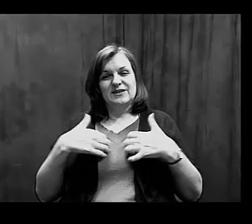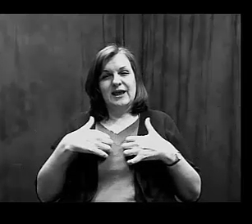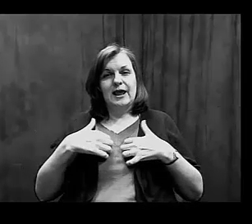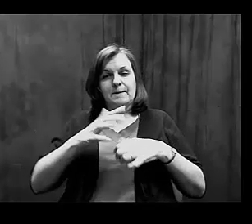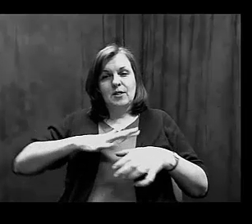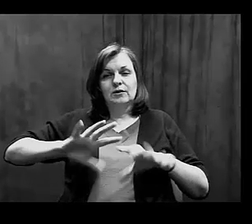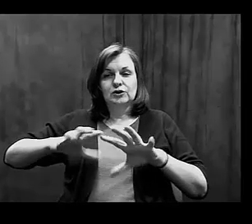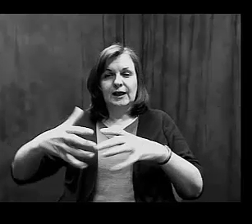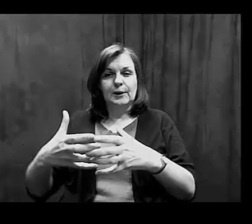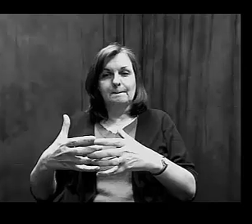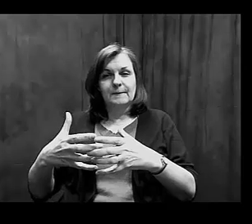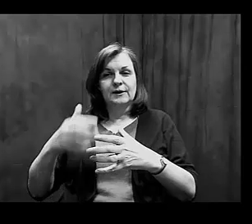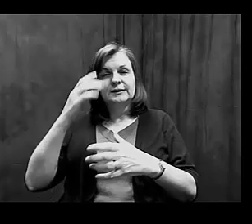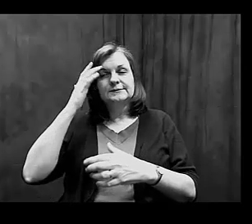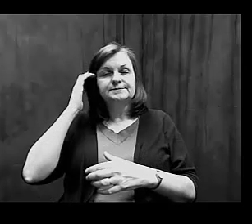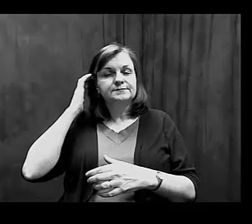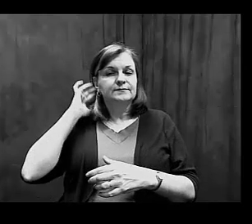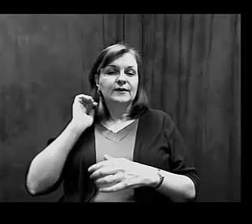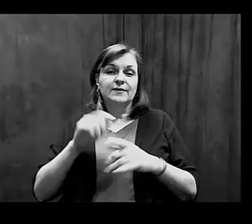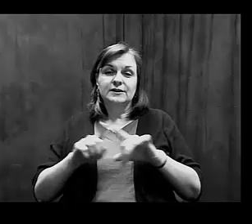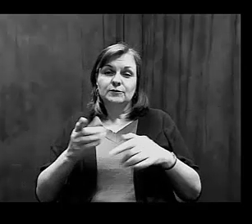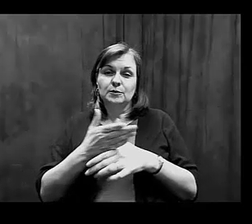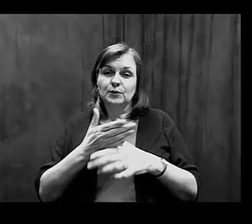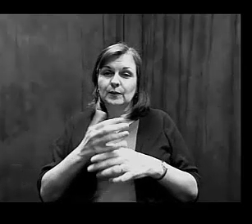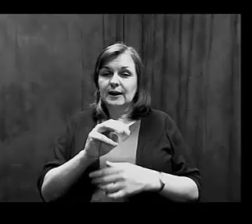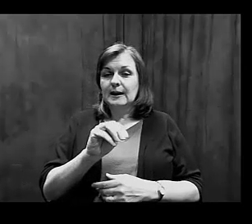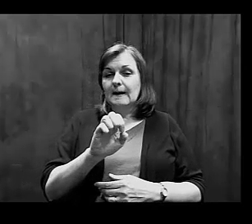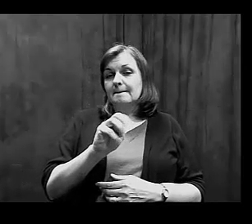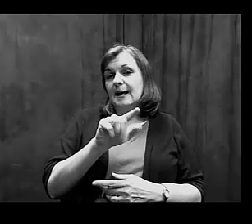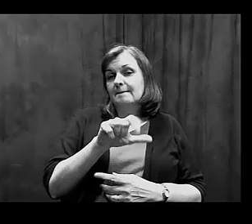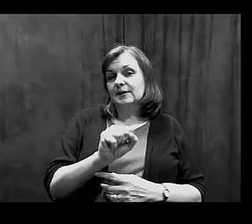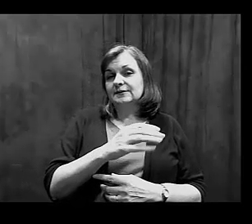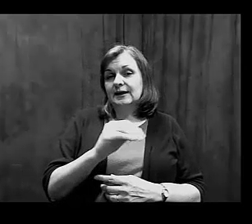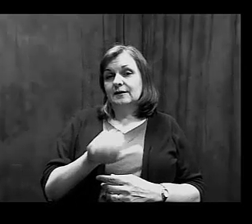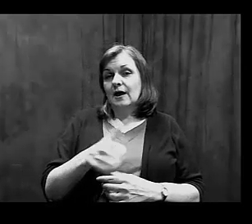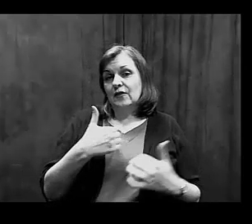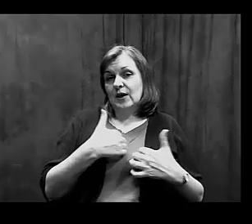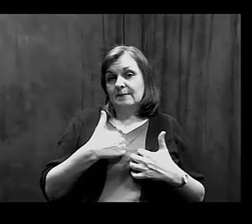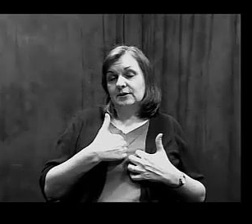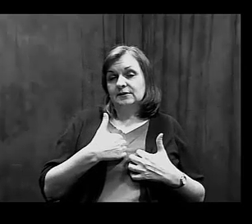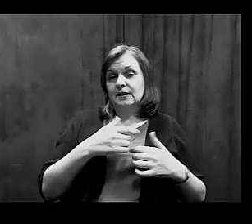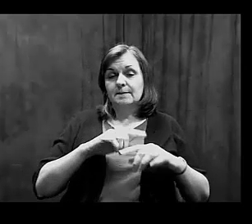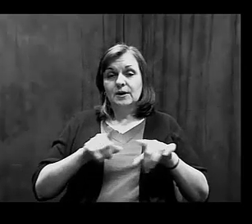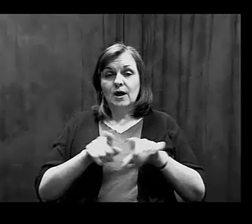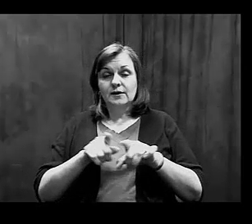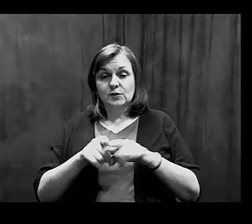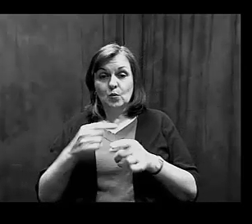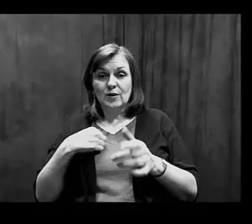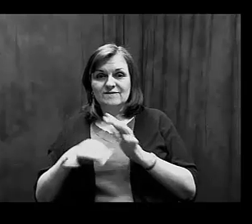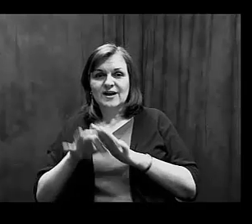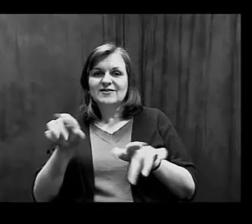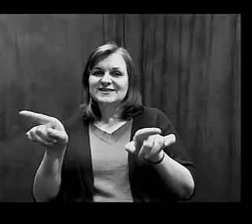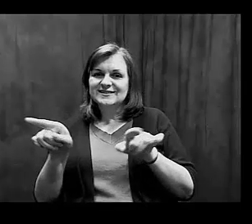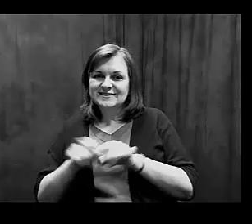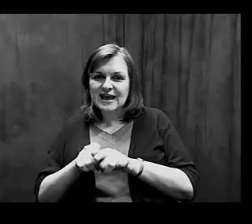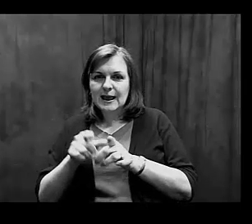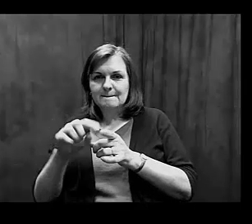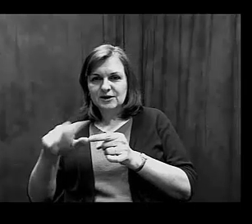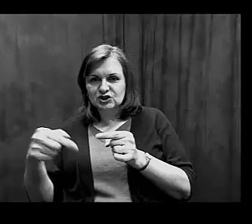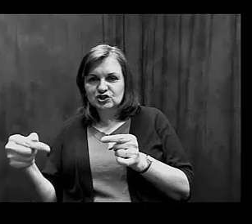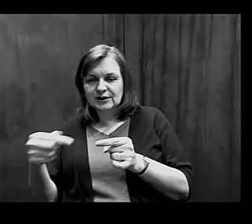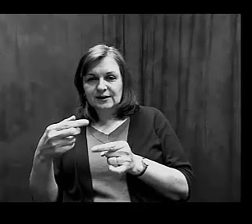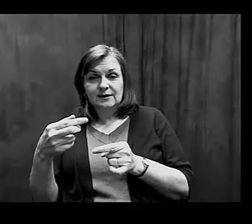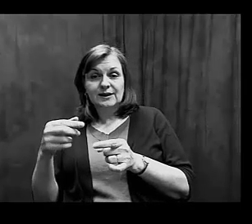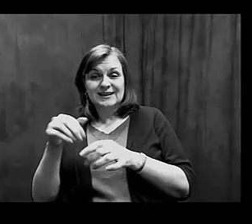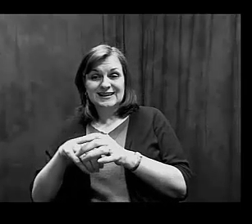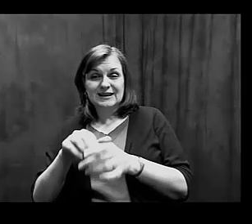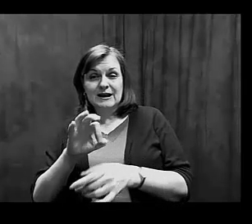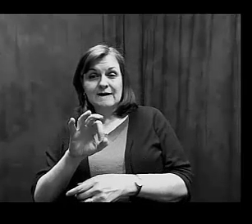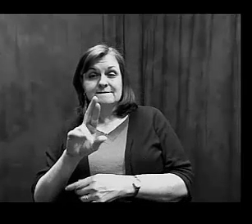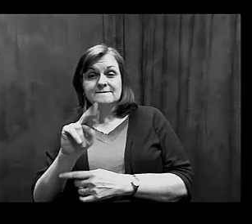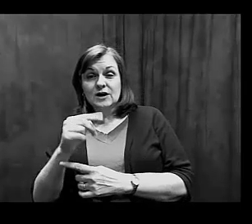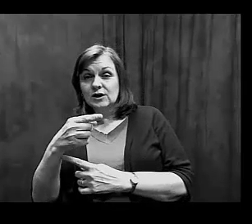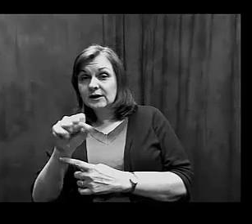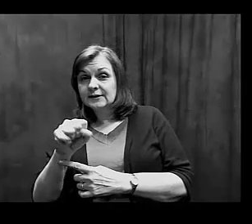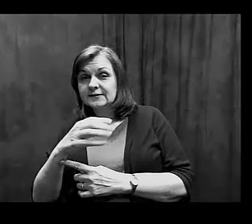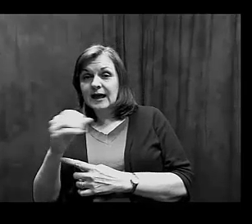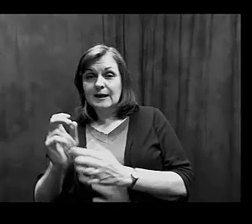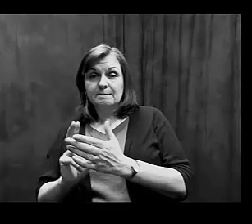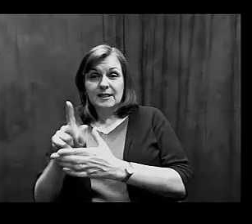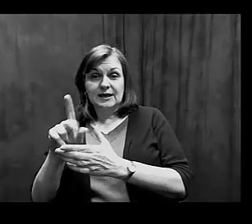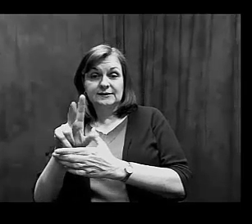mammals and another animals but they've also now found the same homeobox genes in fungus and plants